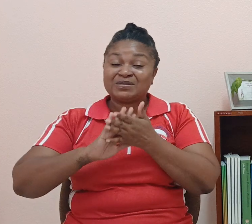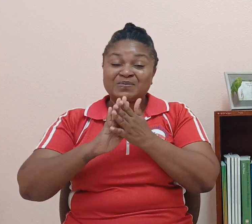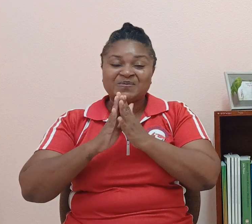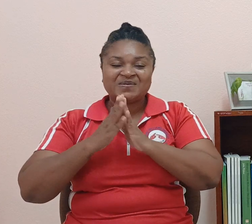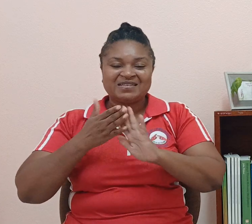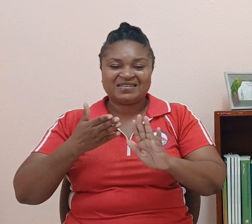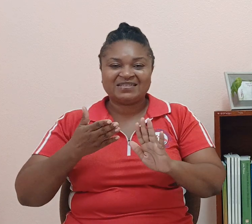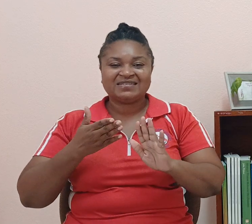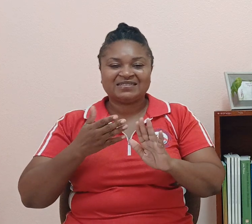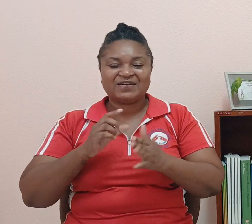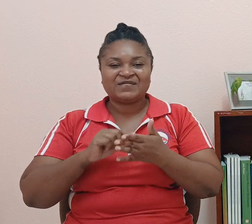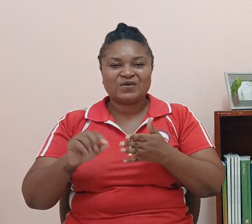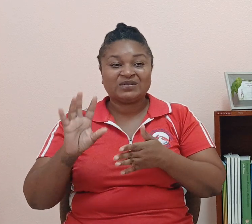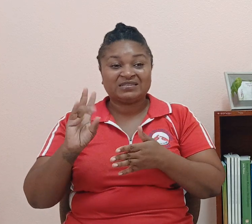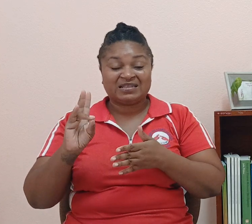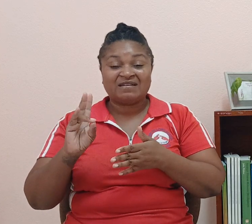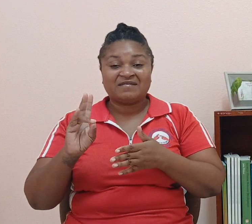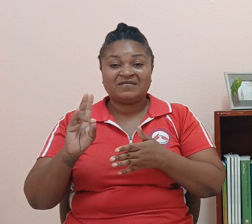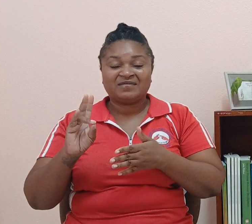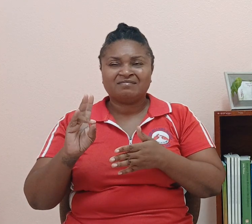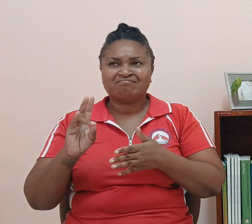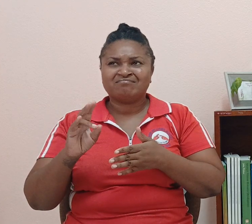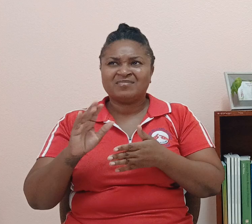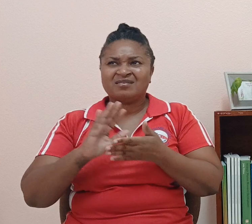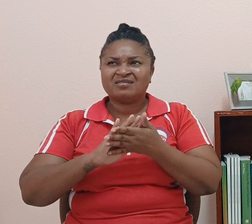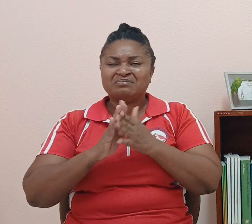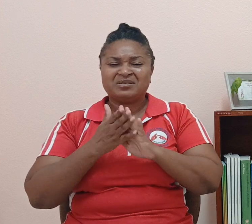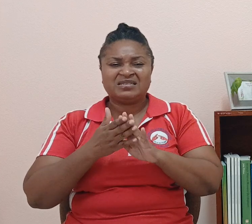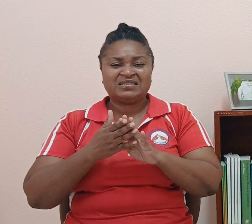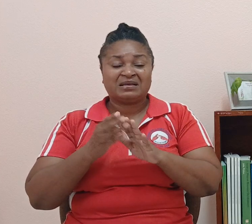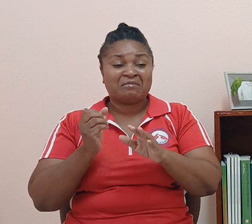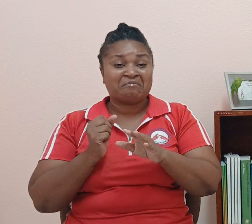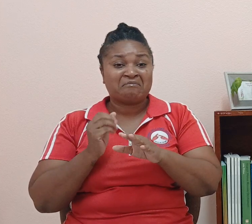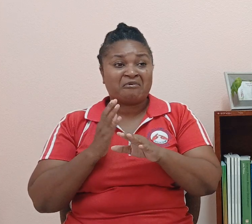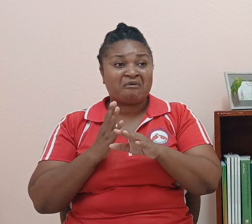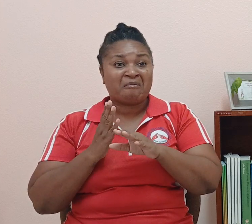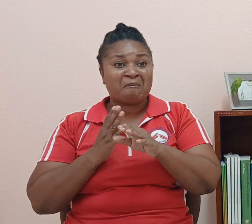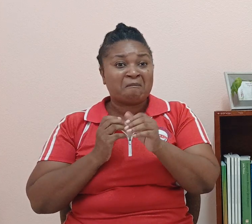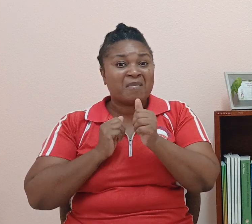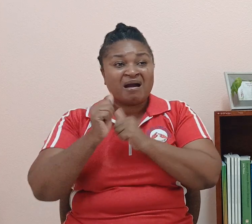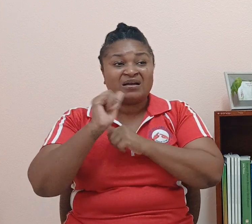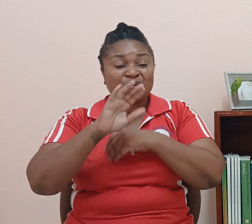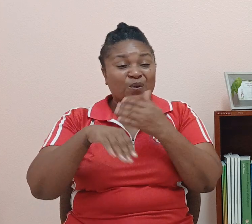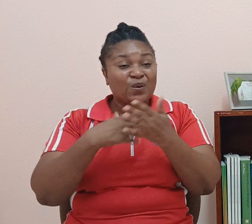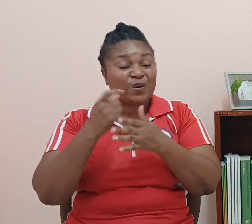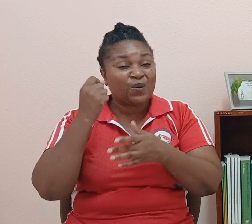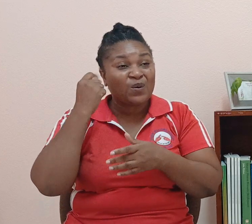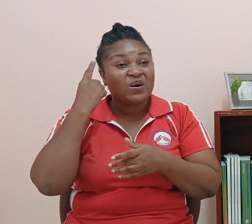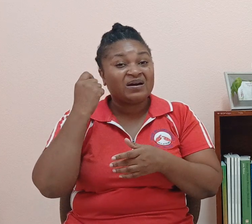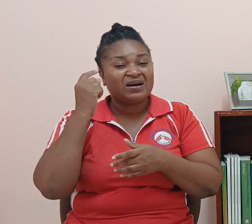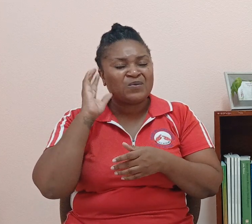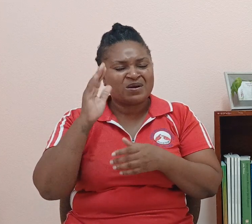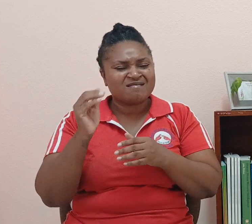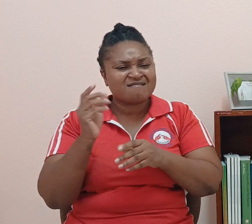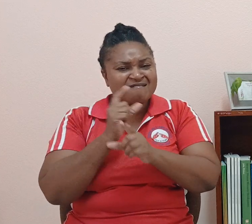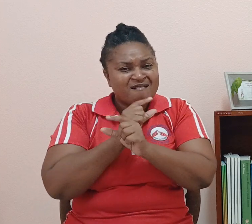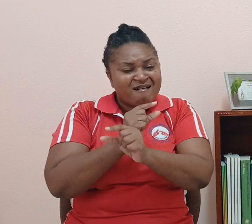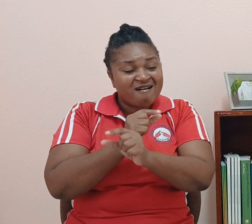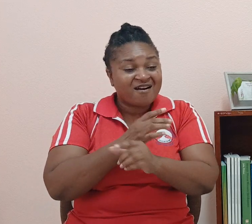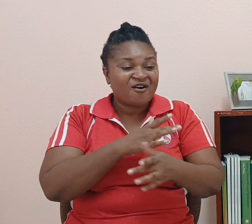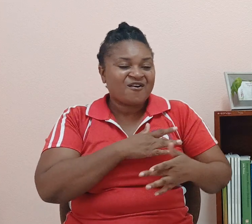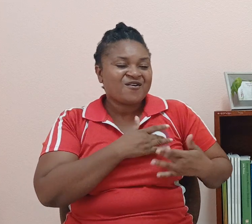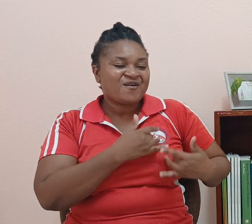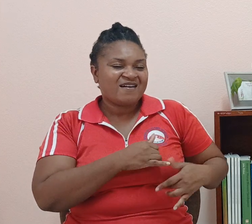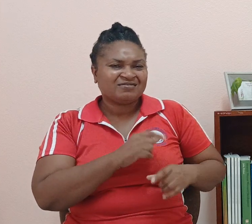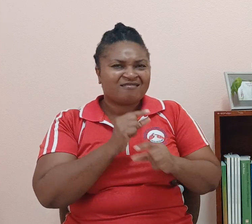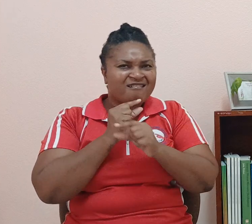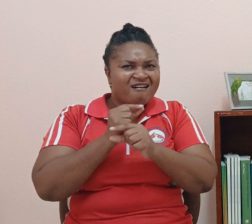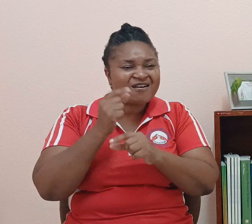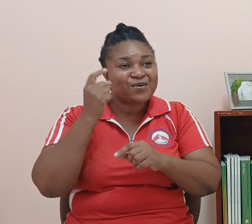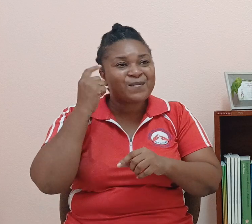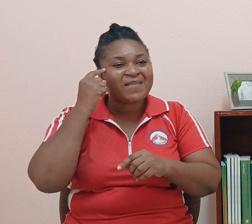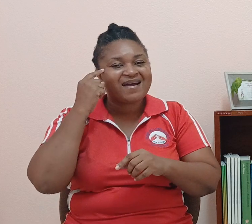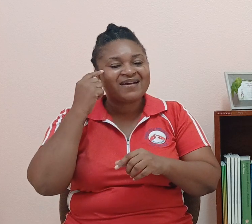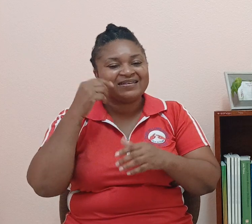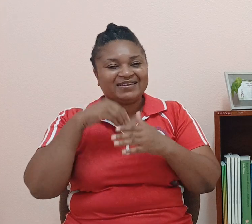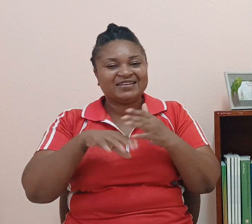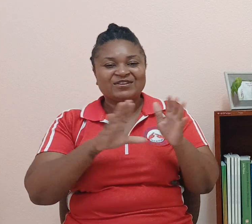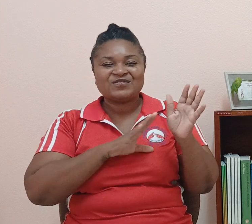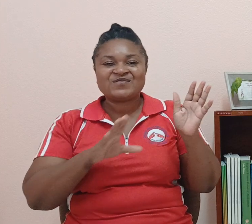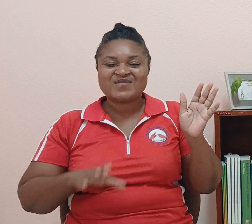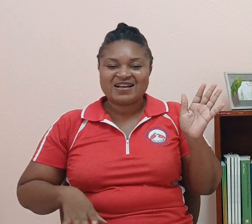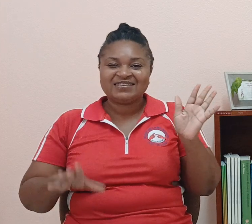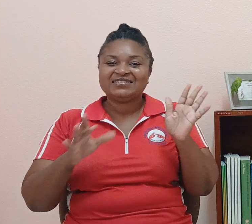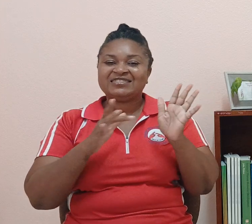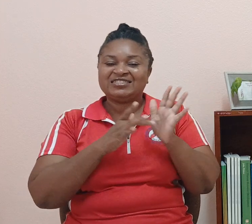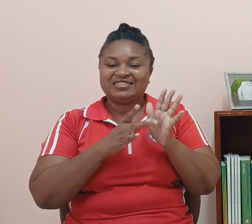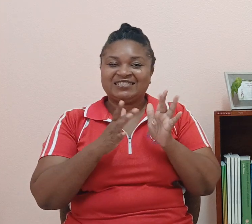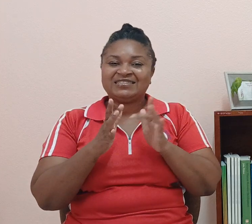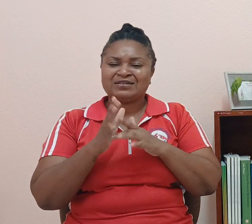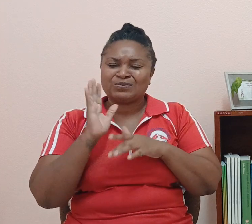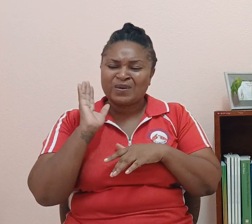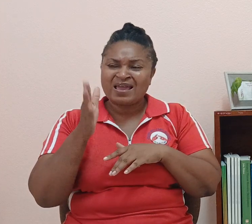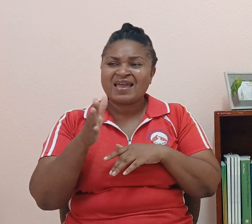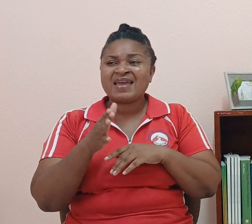which surpasses all understanding, will guard your hearts and your minds in Christ Jesus.”